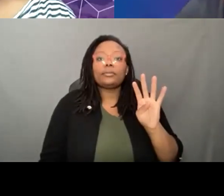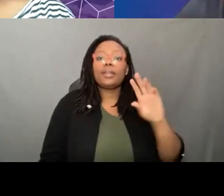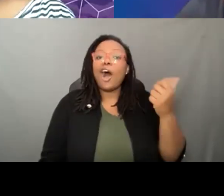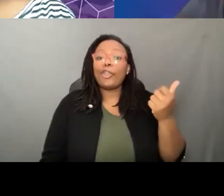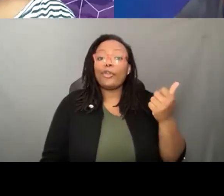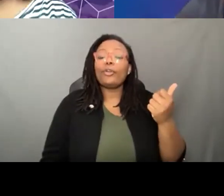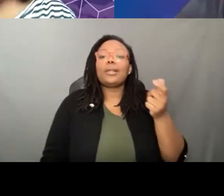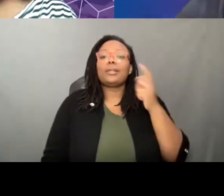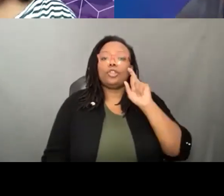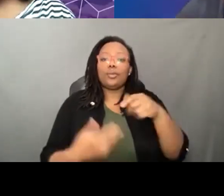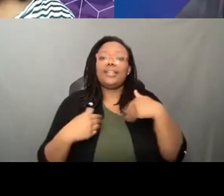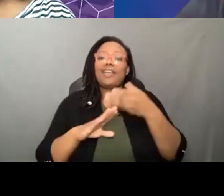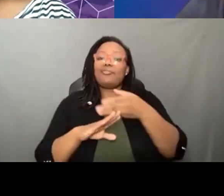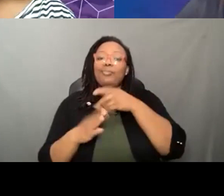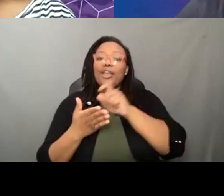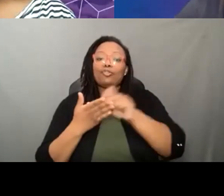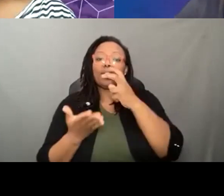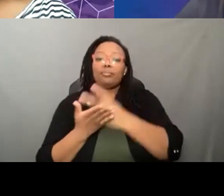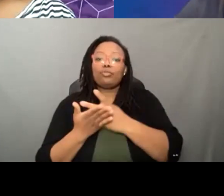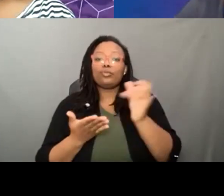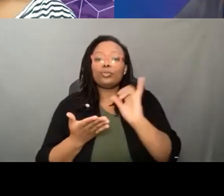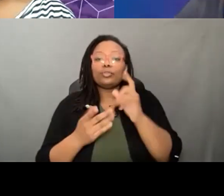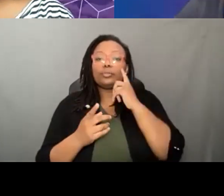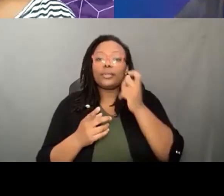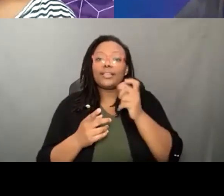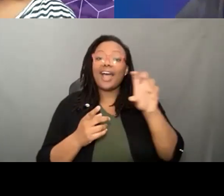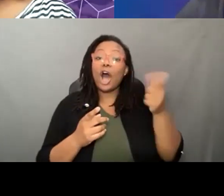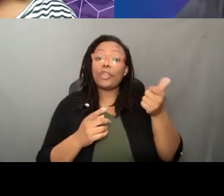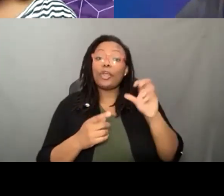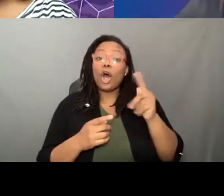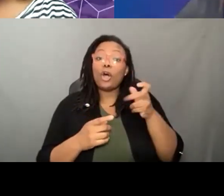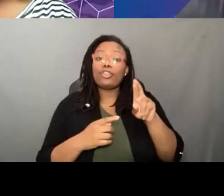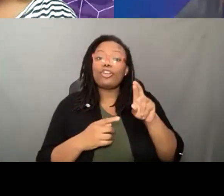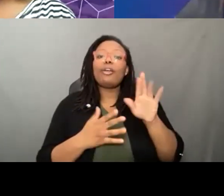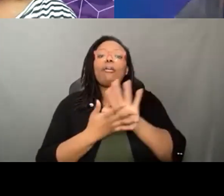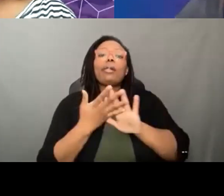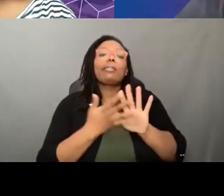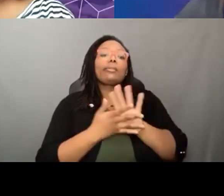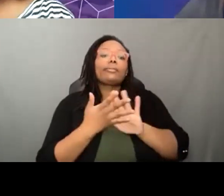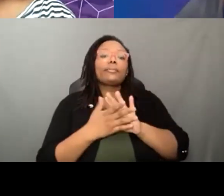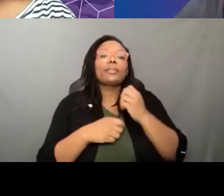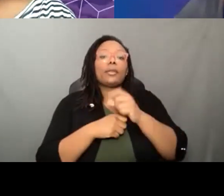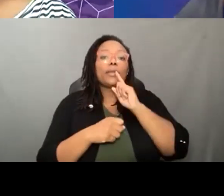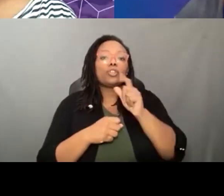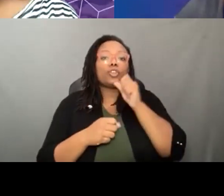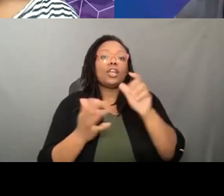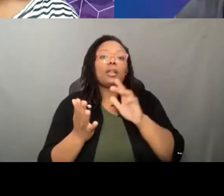you'll need to have prior written approval for that also because other is one of those gray areas. And we want to just make sure you're not sticking money in there